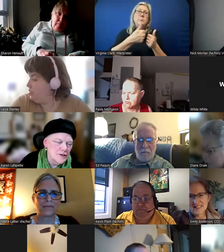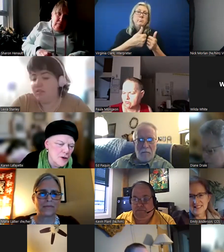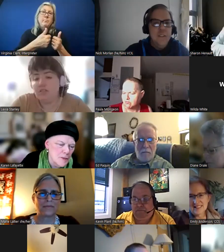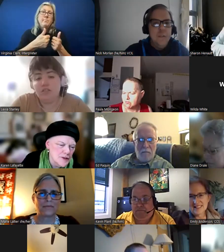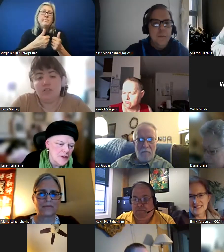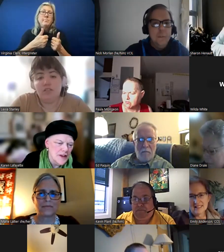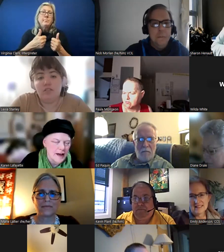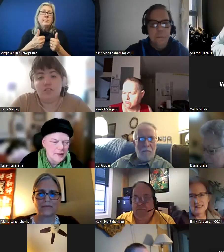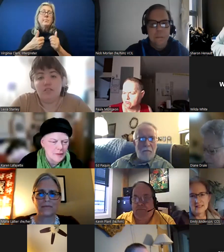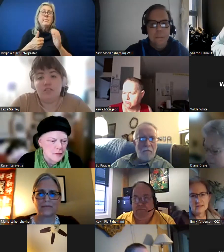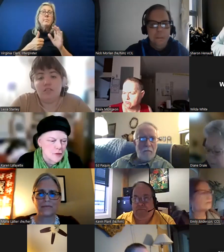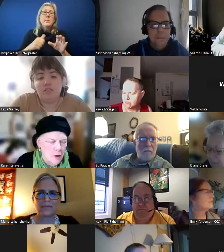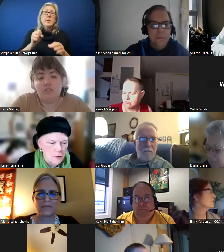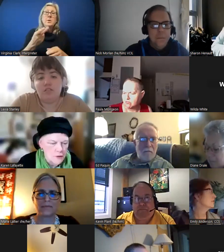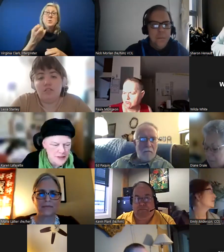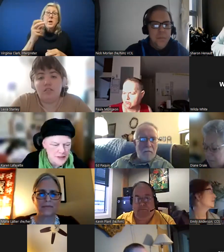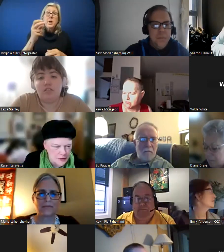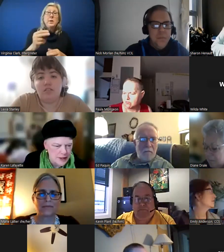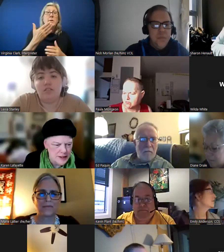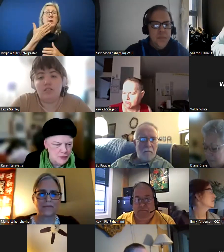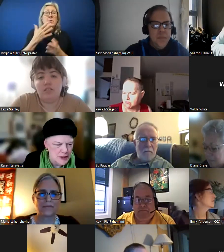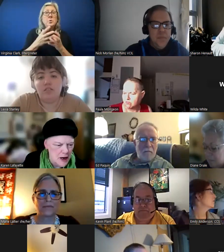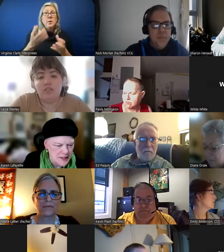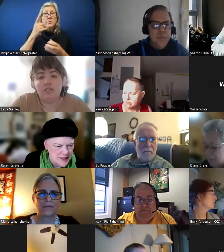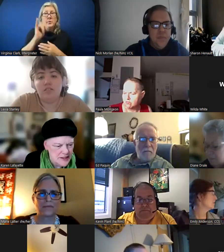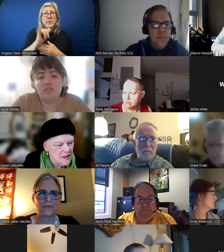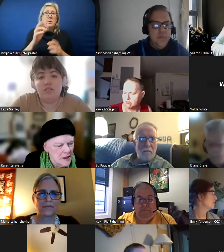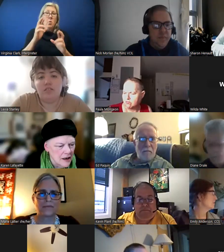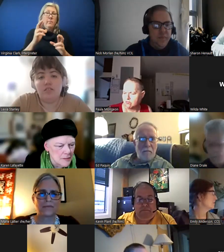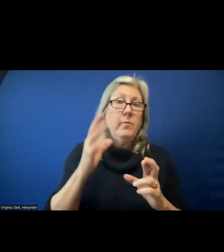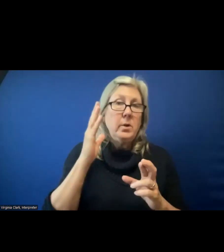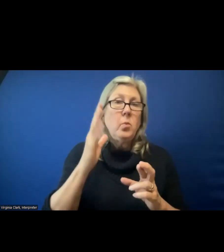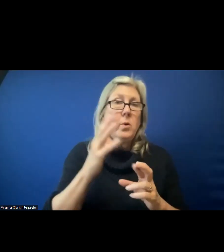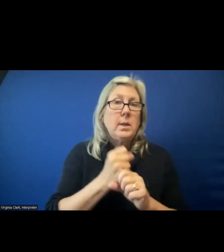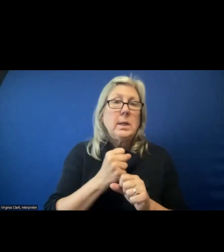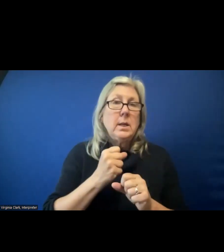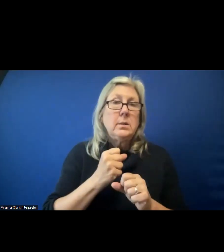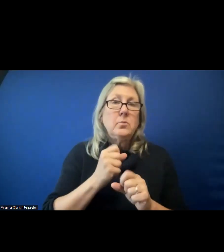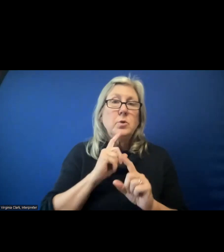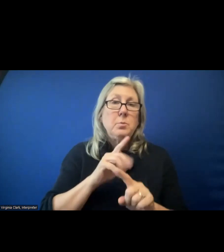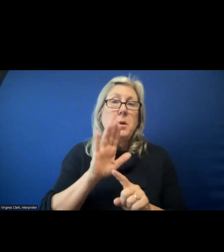Thank you so much for that. Hopefully, you'll get some responses to your question.